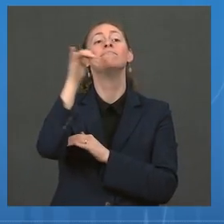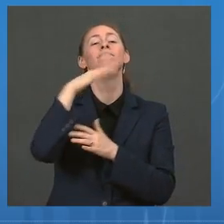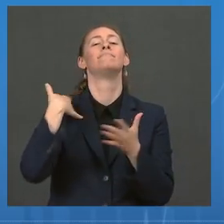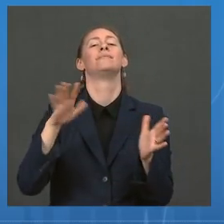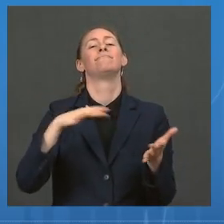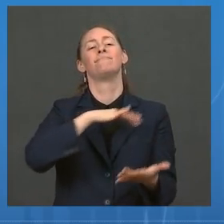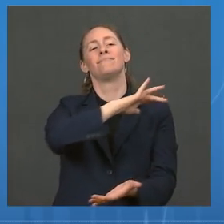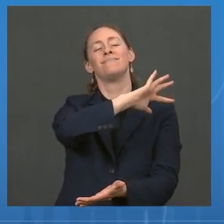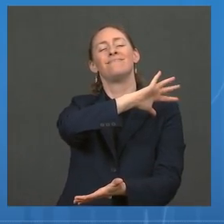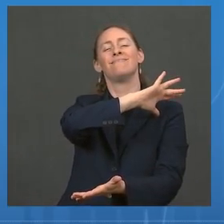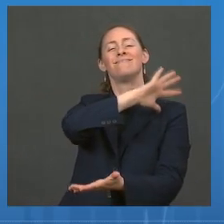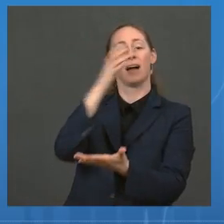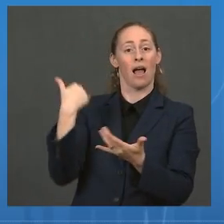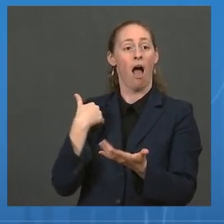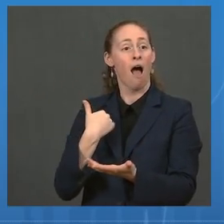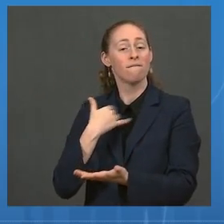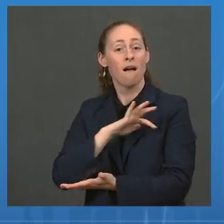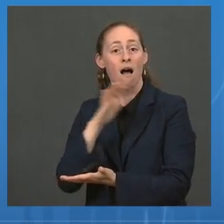rapid tests available for Americans by December.